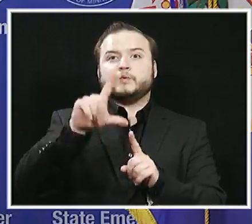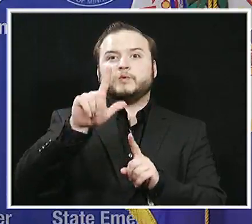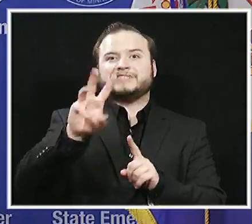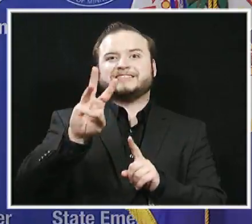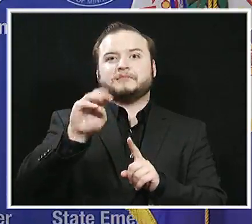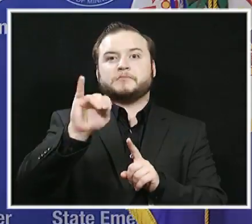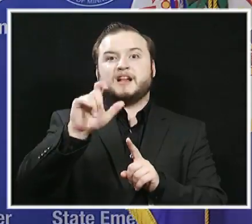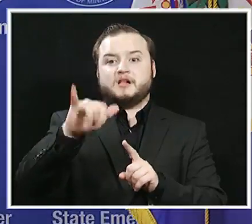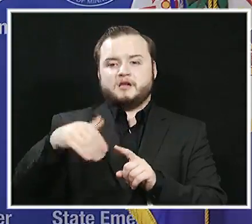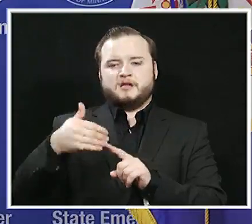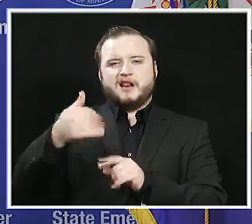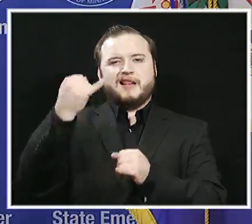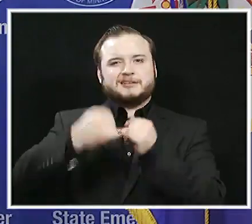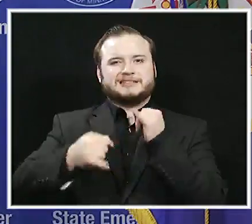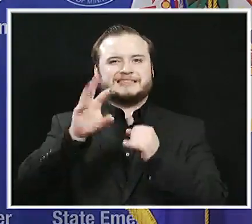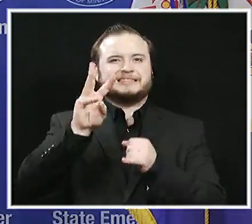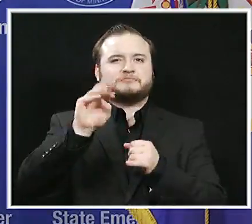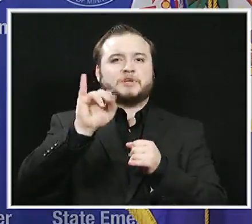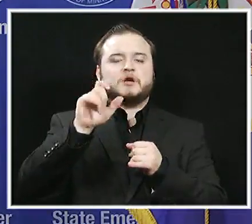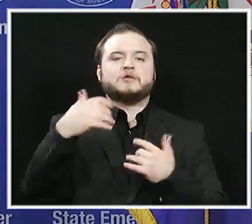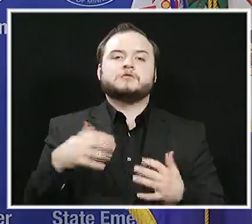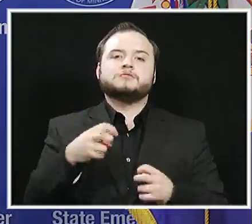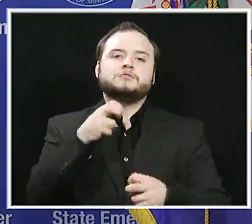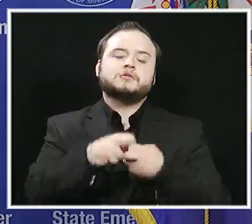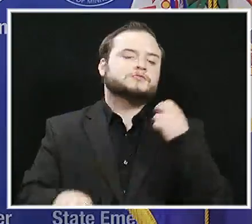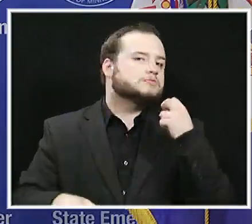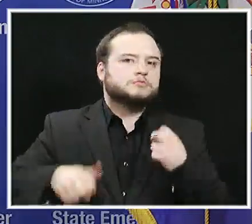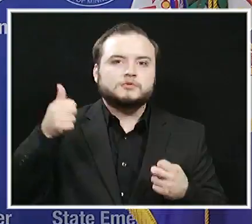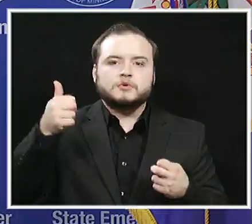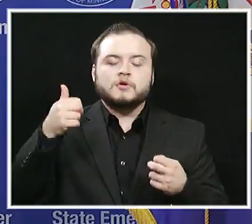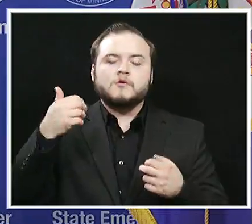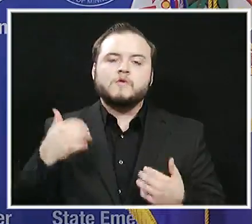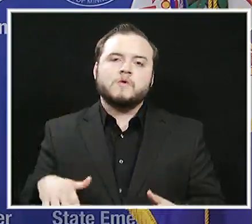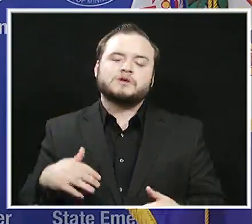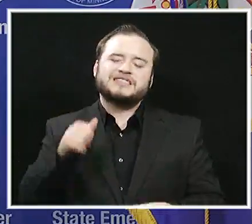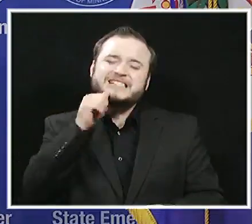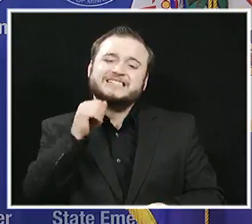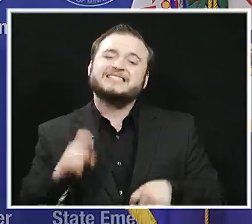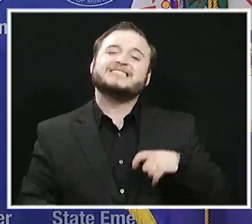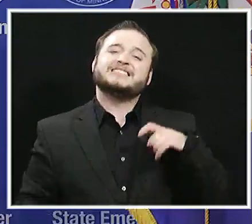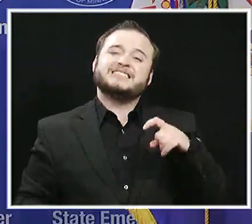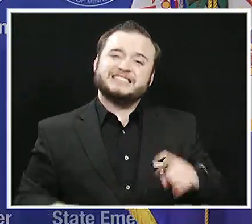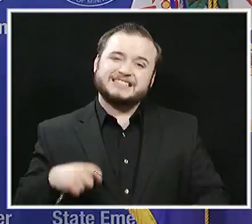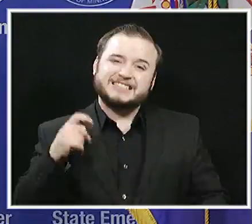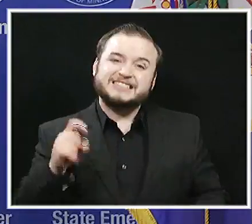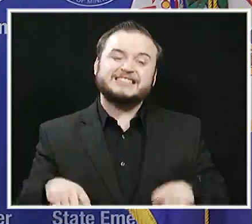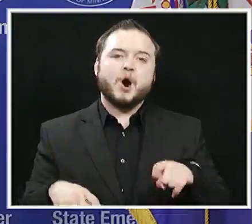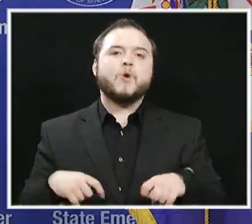20, those who know, mile 20 to mile 26.2 is the hardest part and I think our analogy is we've done a lot of